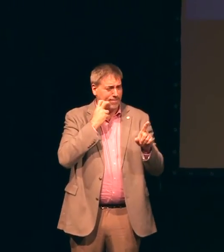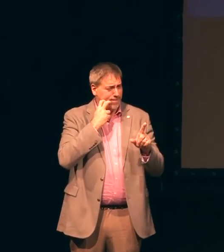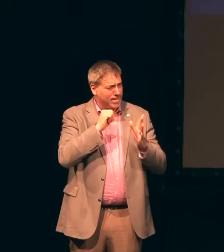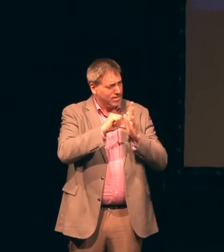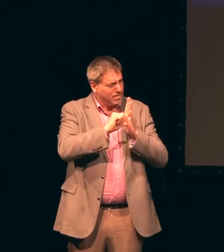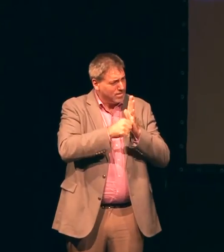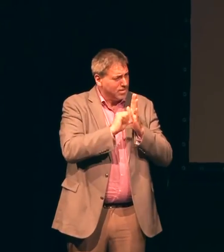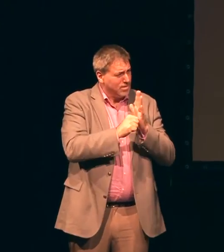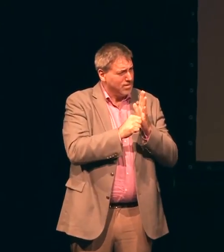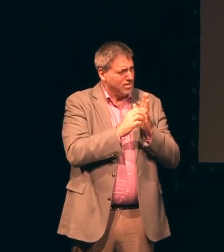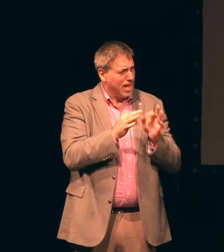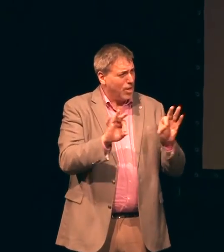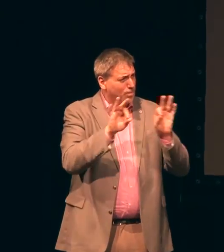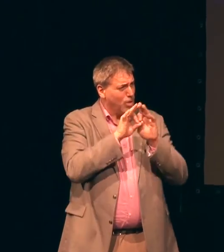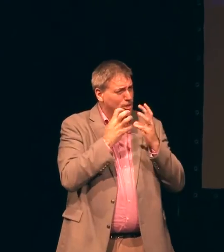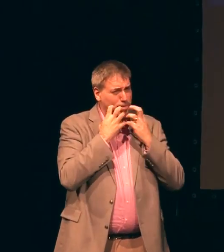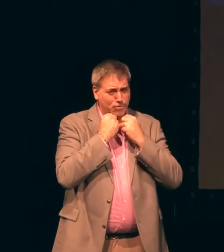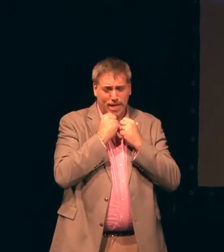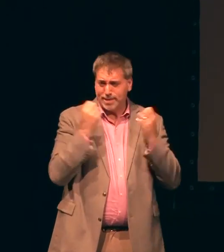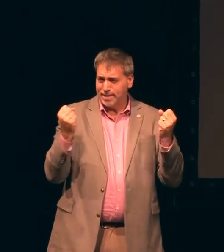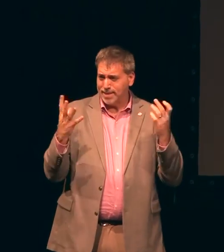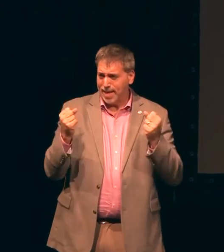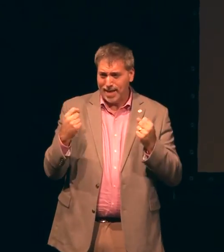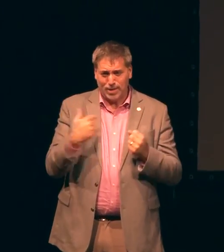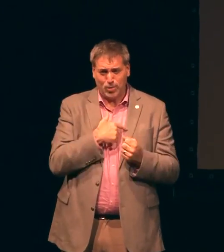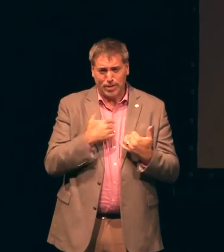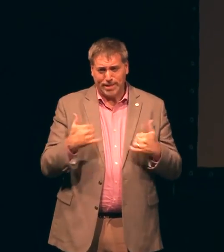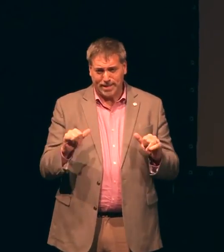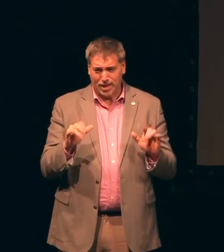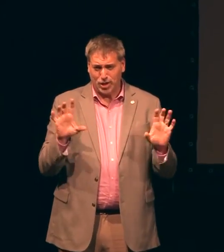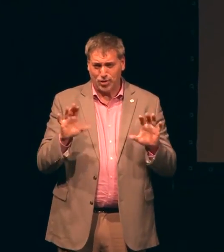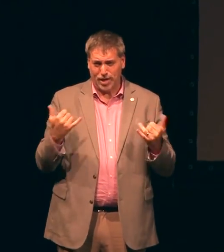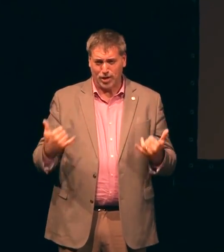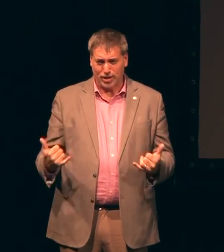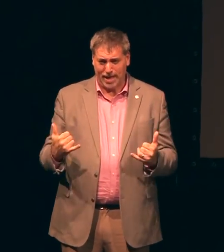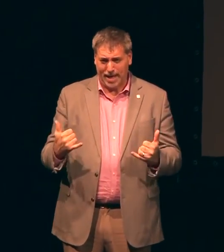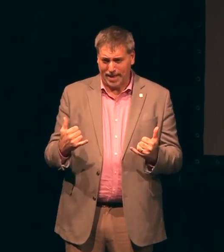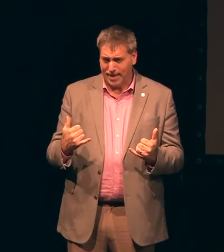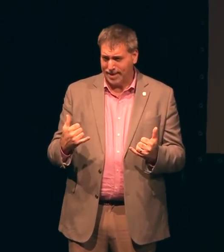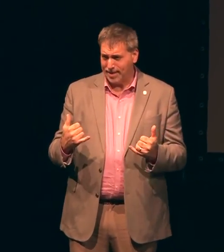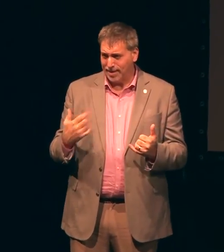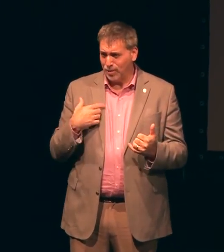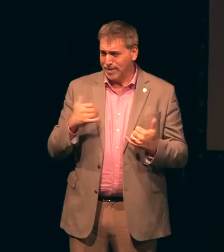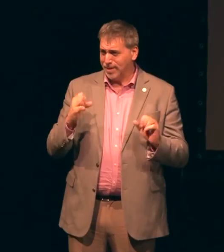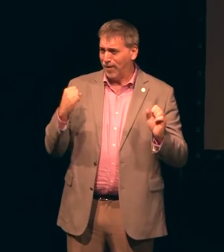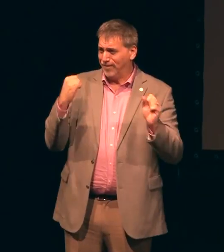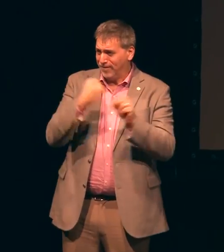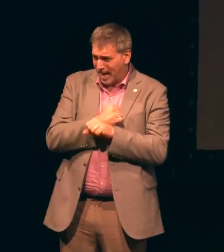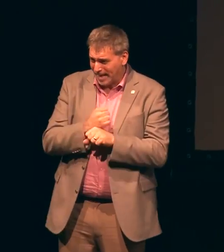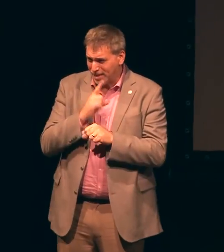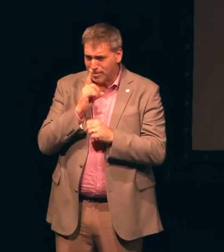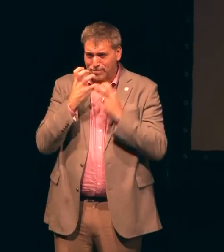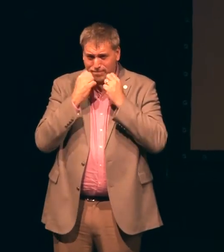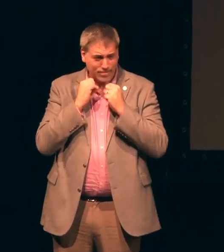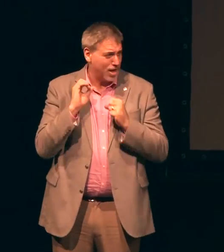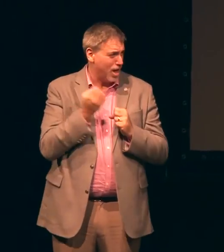message that George Veditz was trying to give everyone was the idea of embracing and